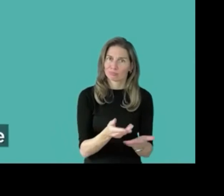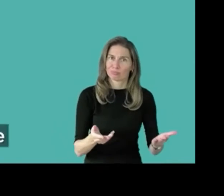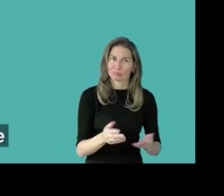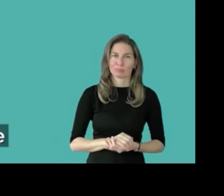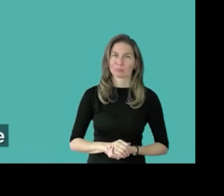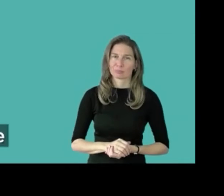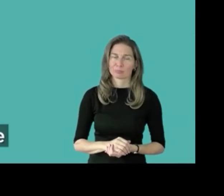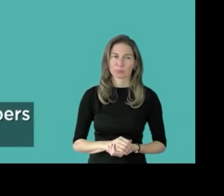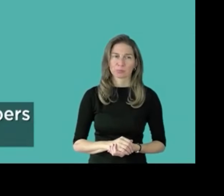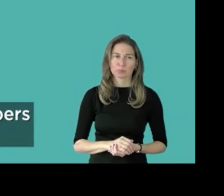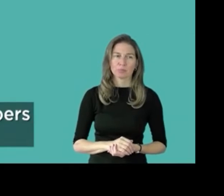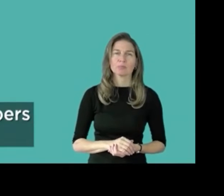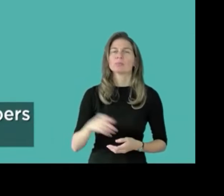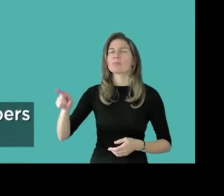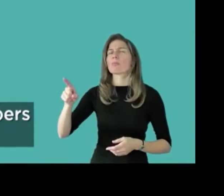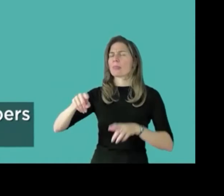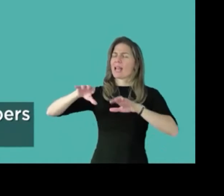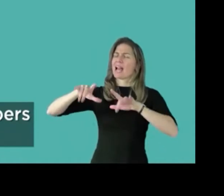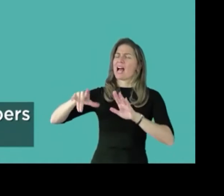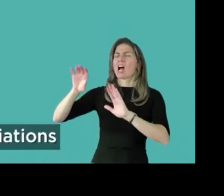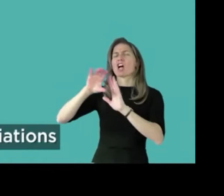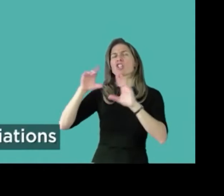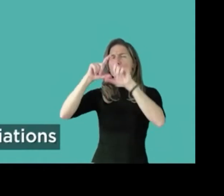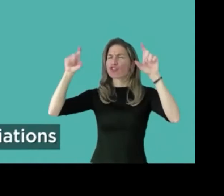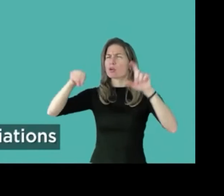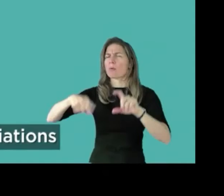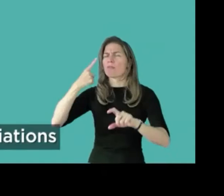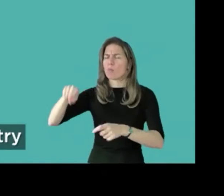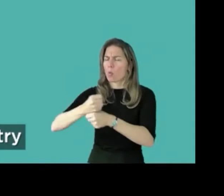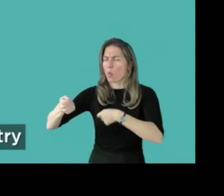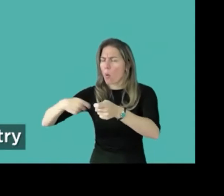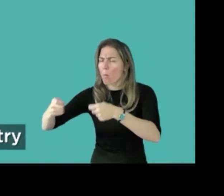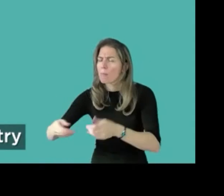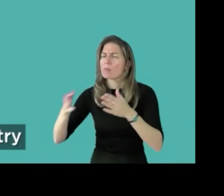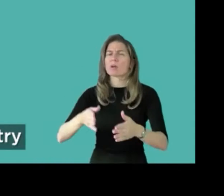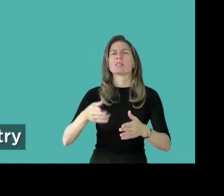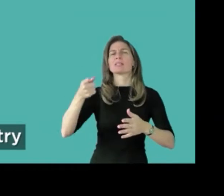We'd like to see many more Chambers of Commerce and employers associations across the country